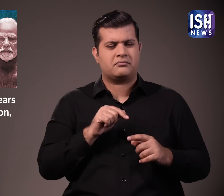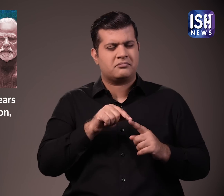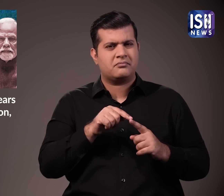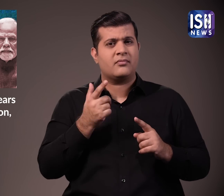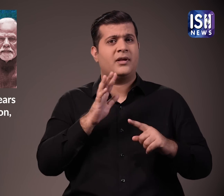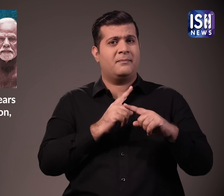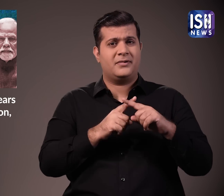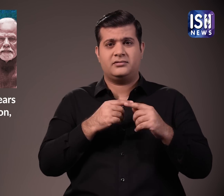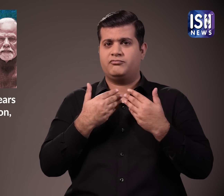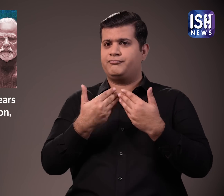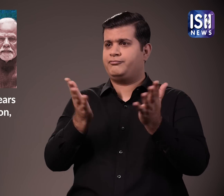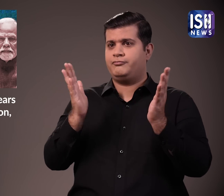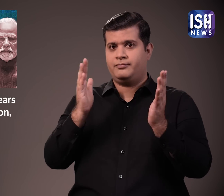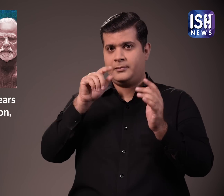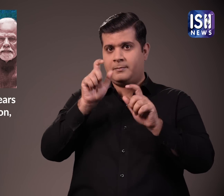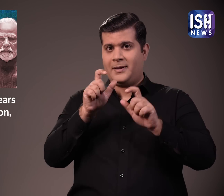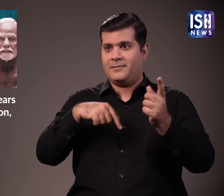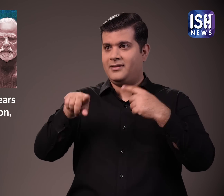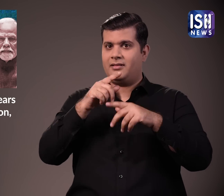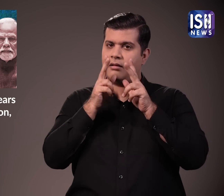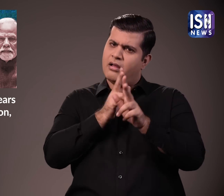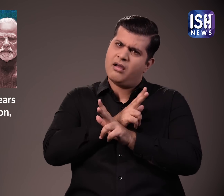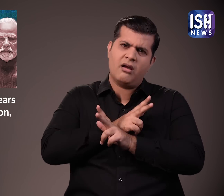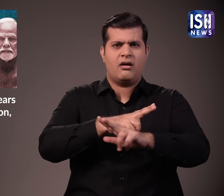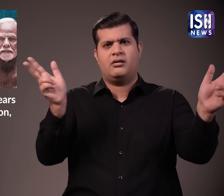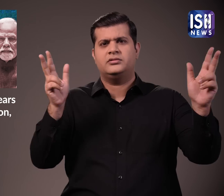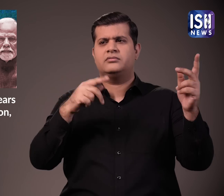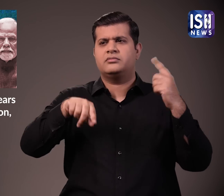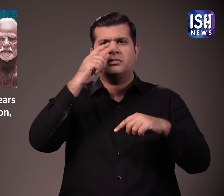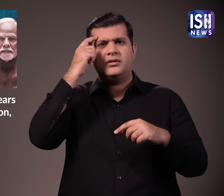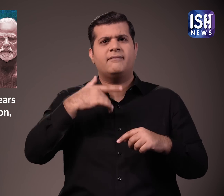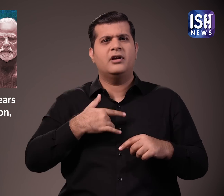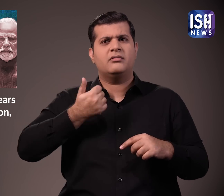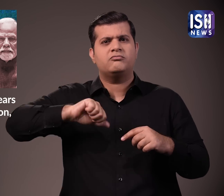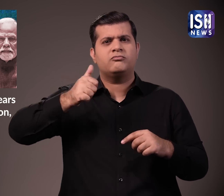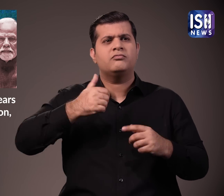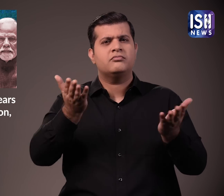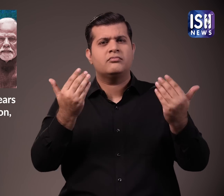The proposal was opened for feedback and suggestions from the public.